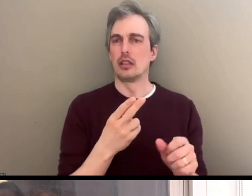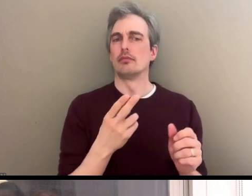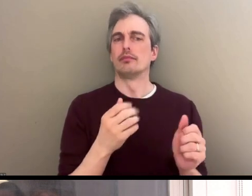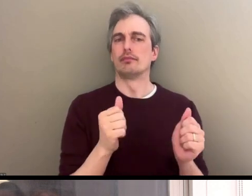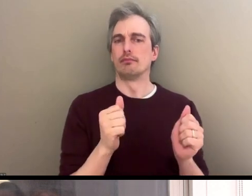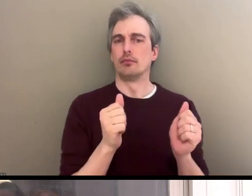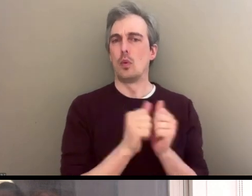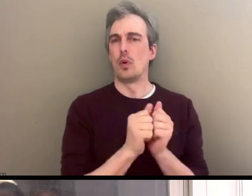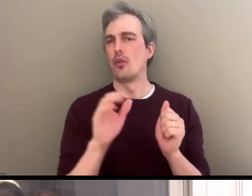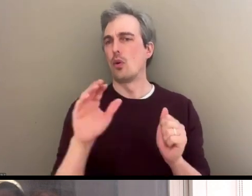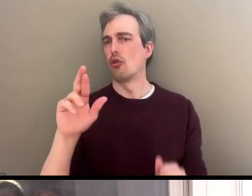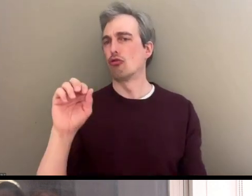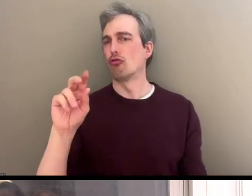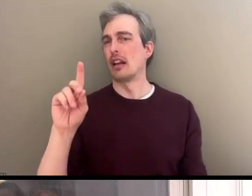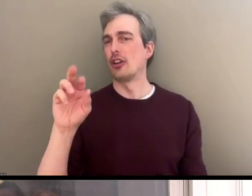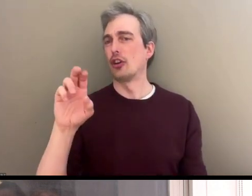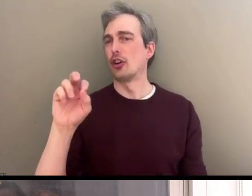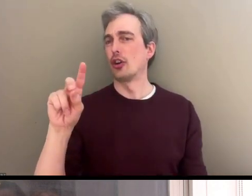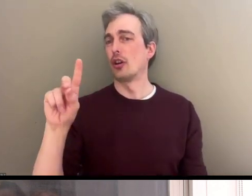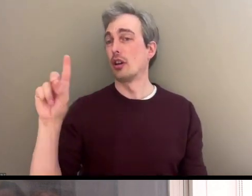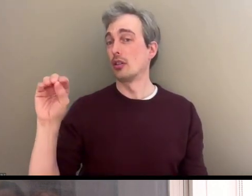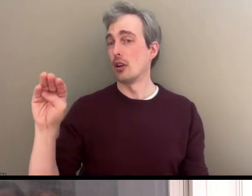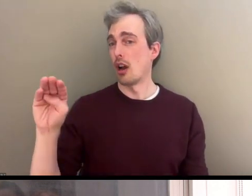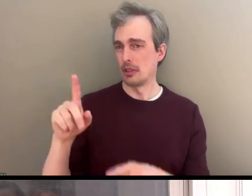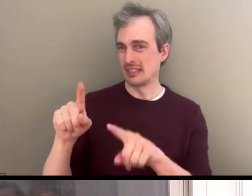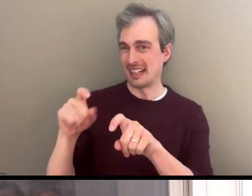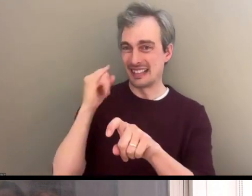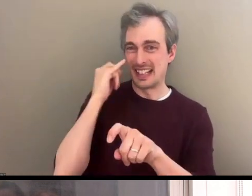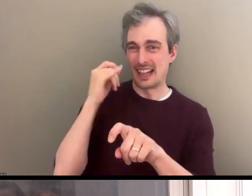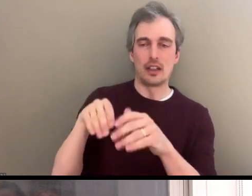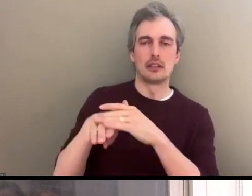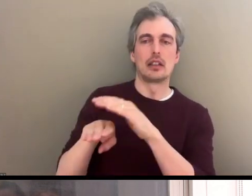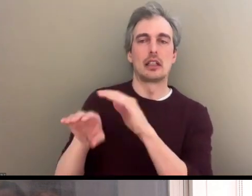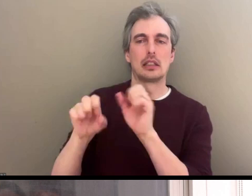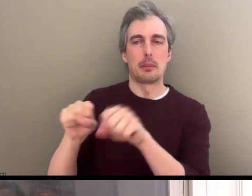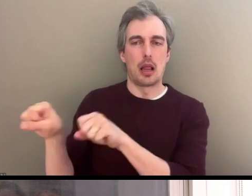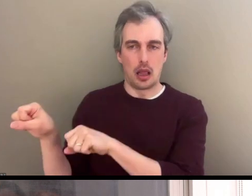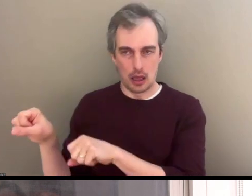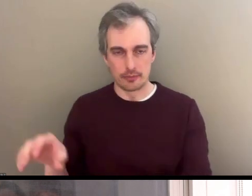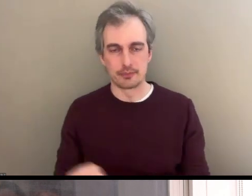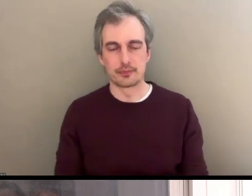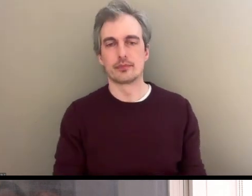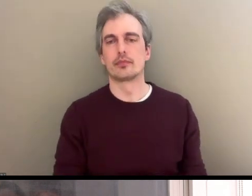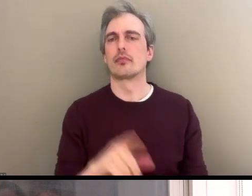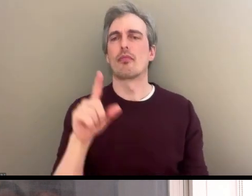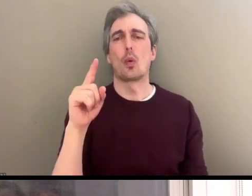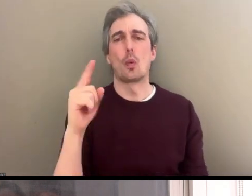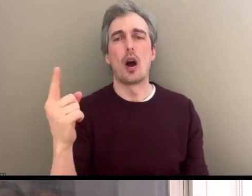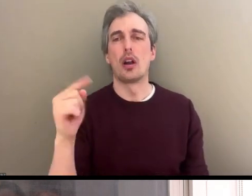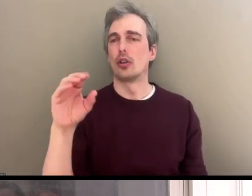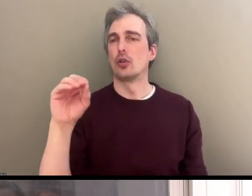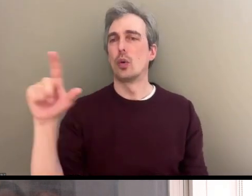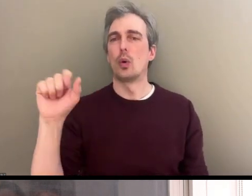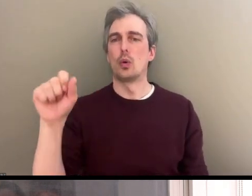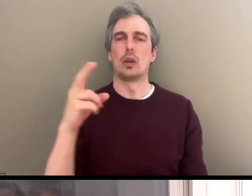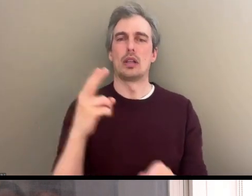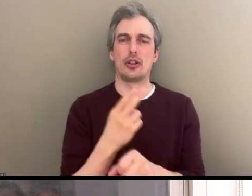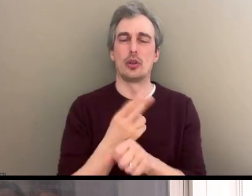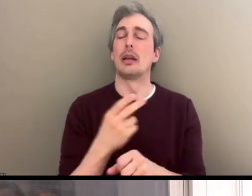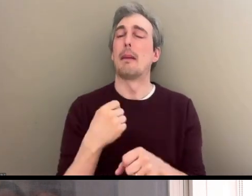Consider these tools as just one step of a larger accessibility testing process, and always test your apps with assistive technology.